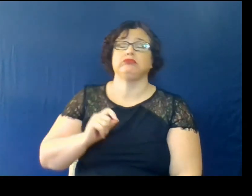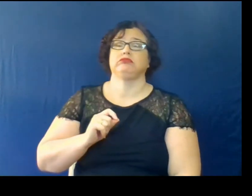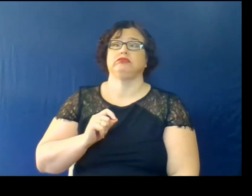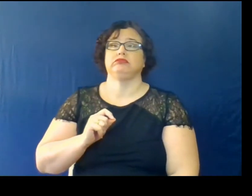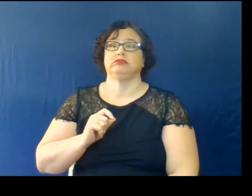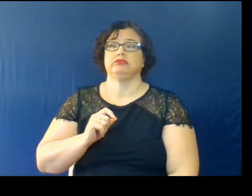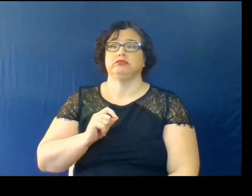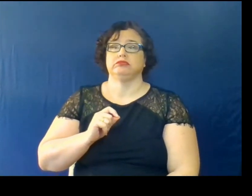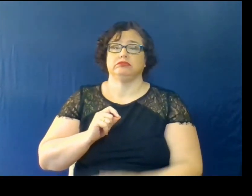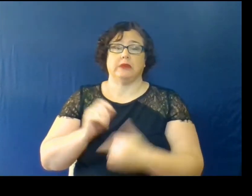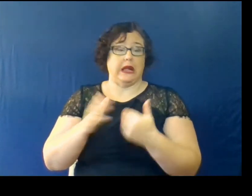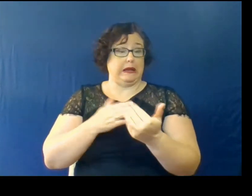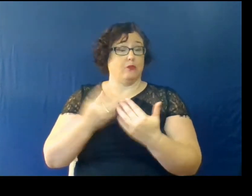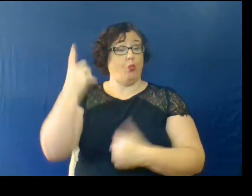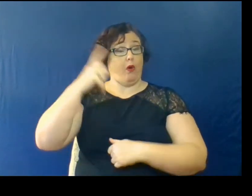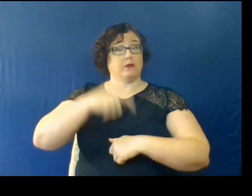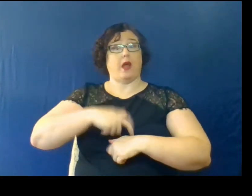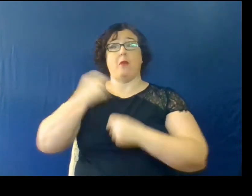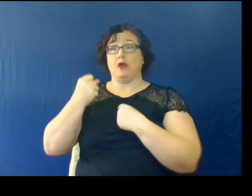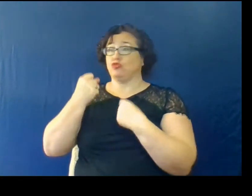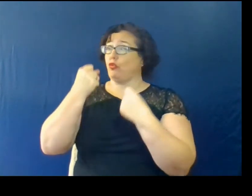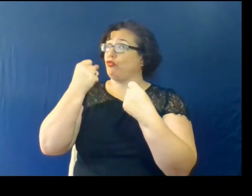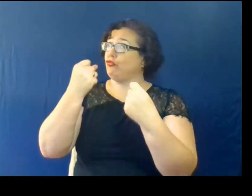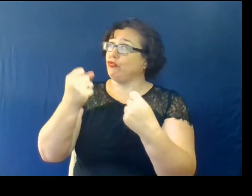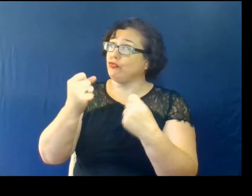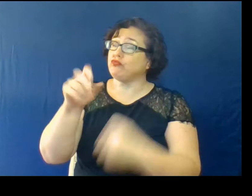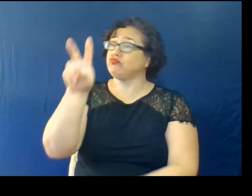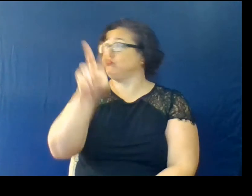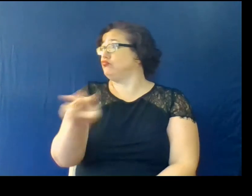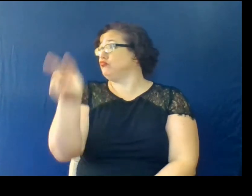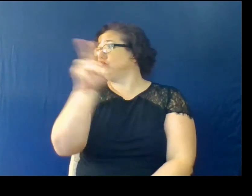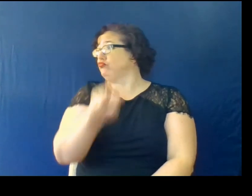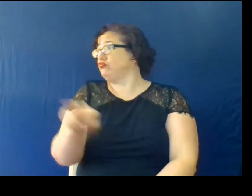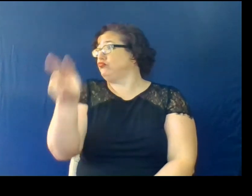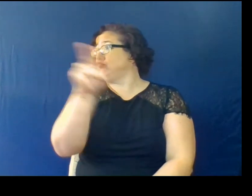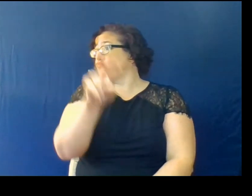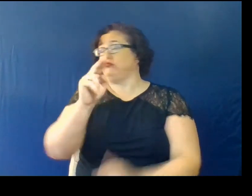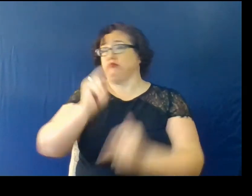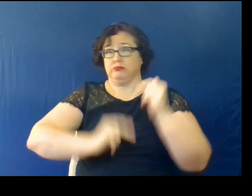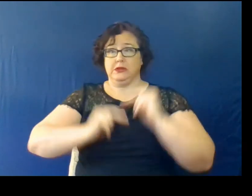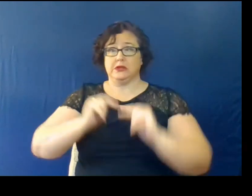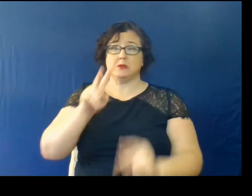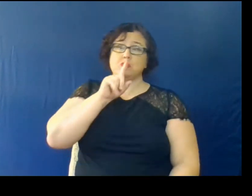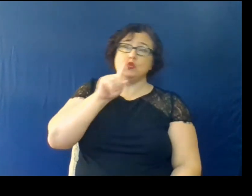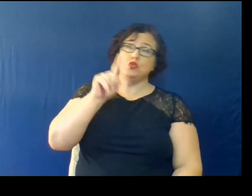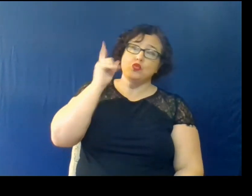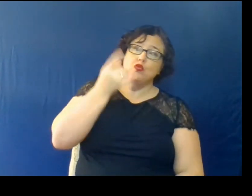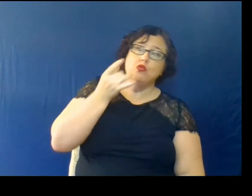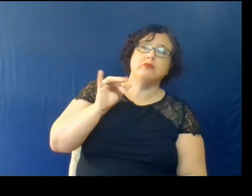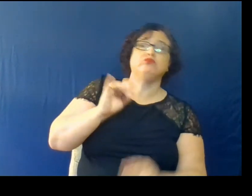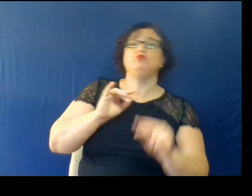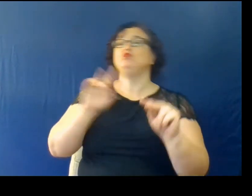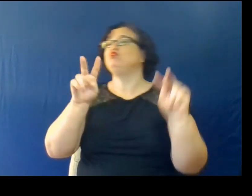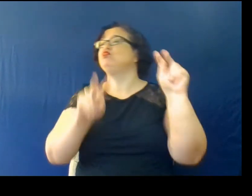even I drove by the location to make sure that it looked that it was going to be accessible for me.